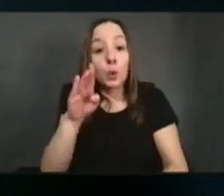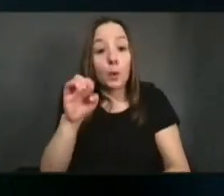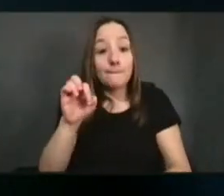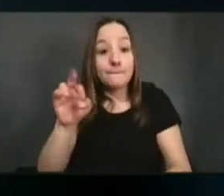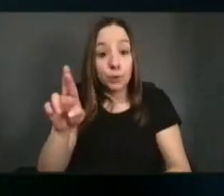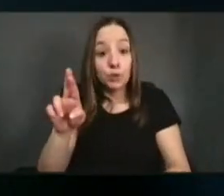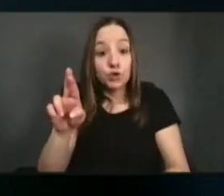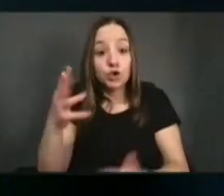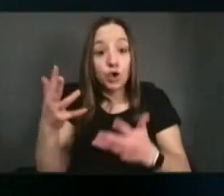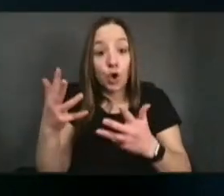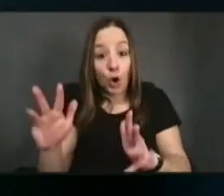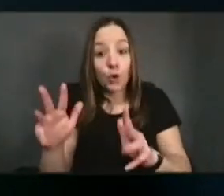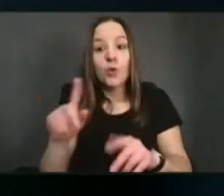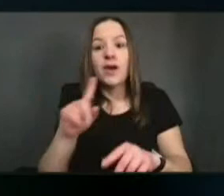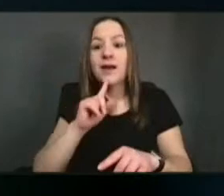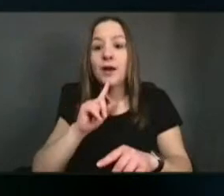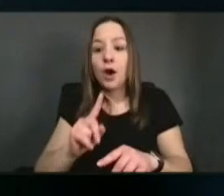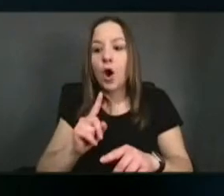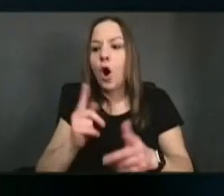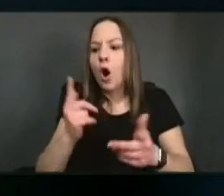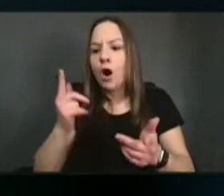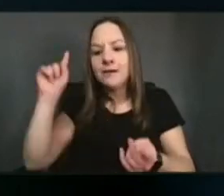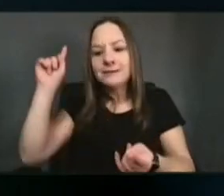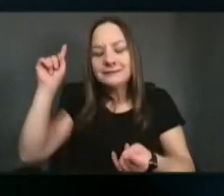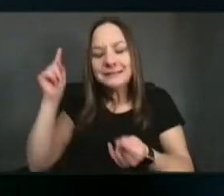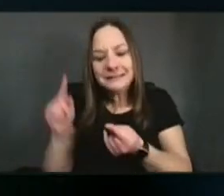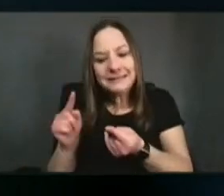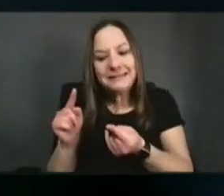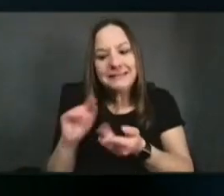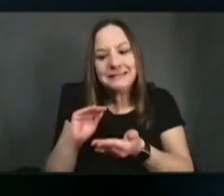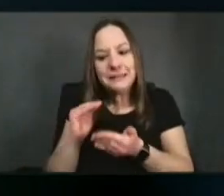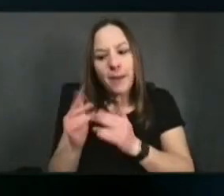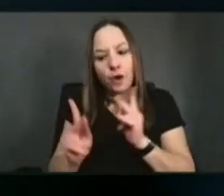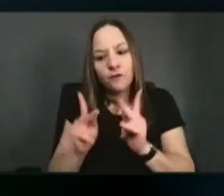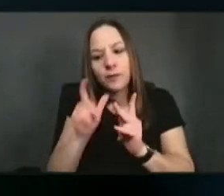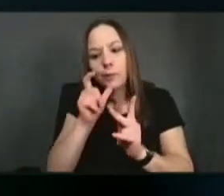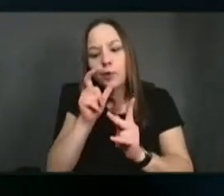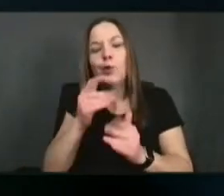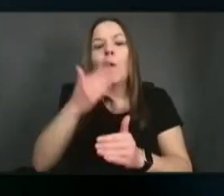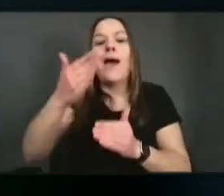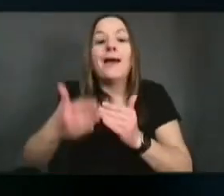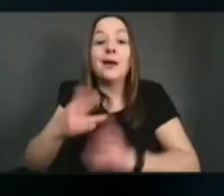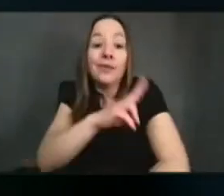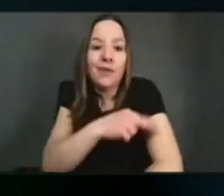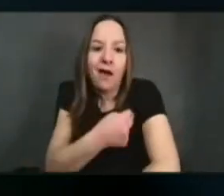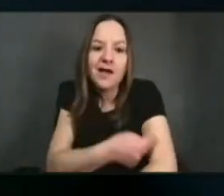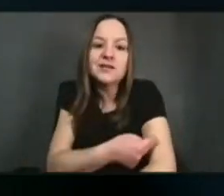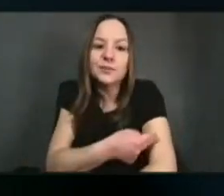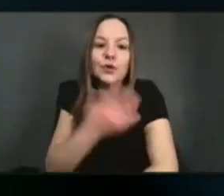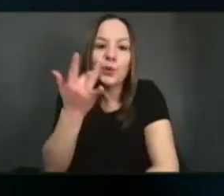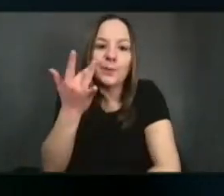individuals who have bnboted may small number of the individuals